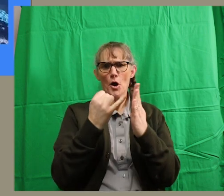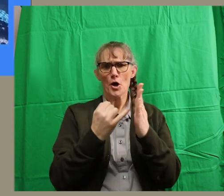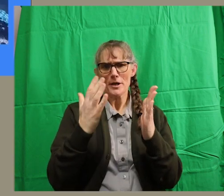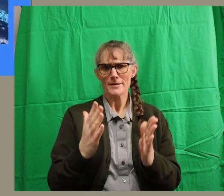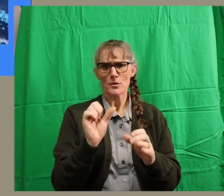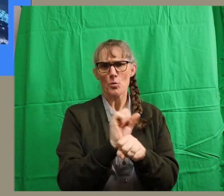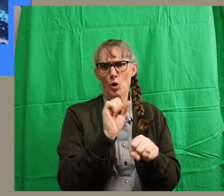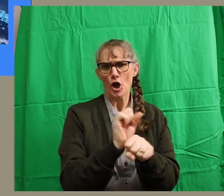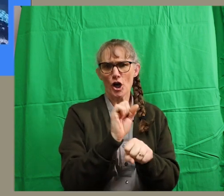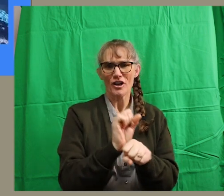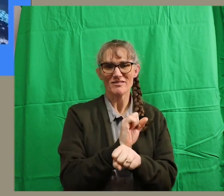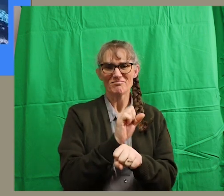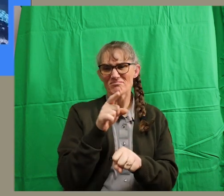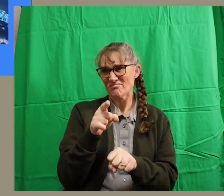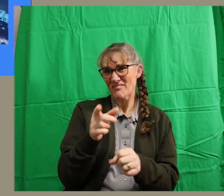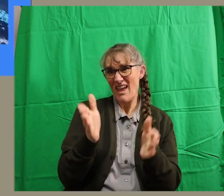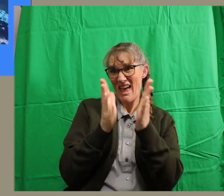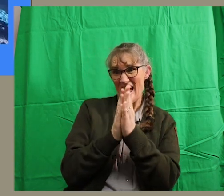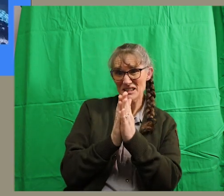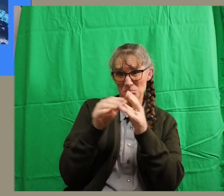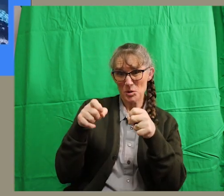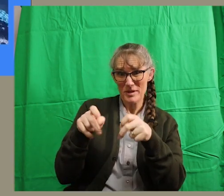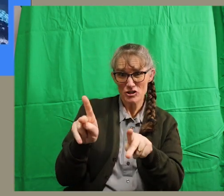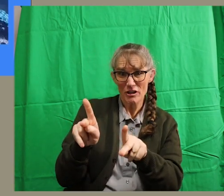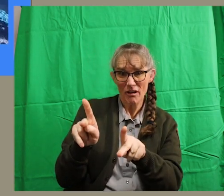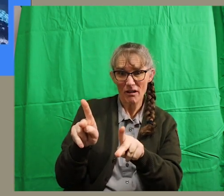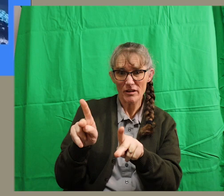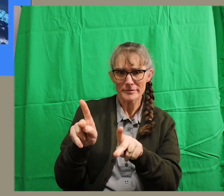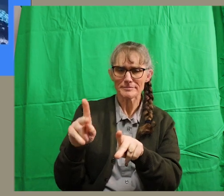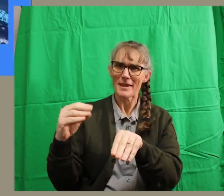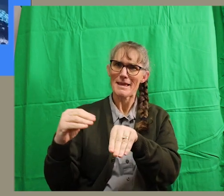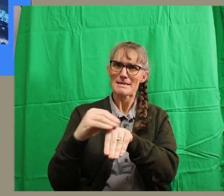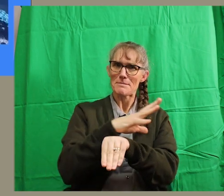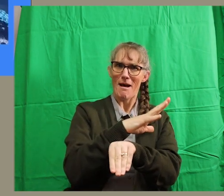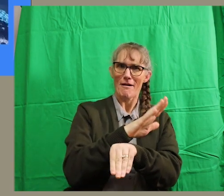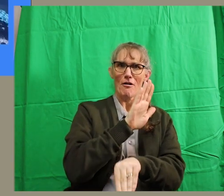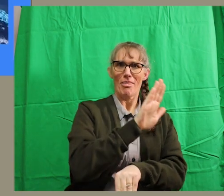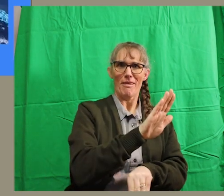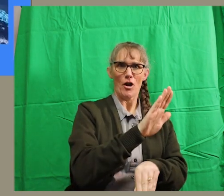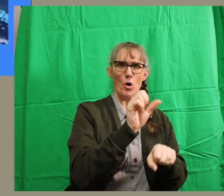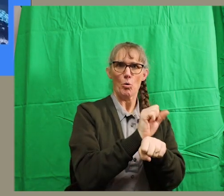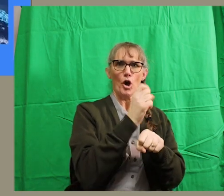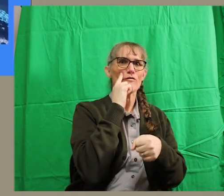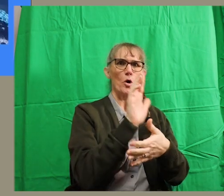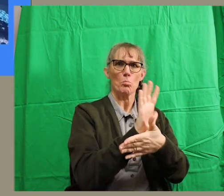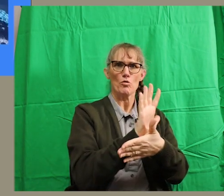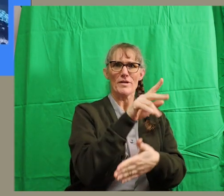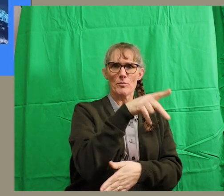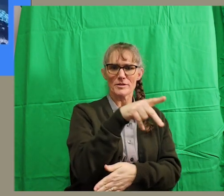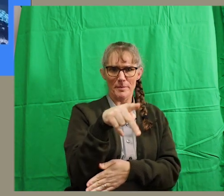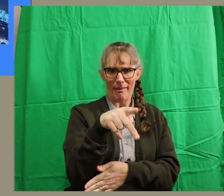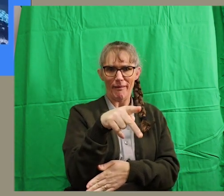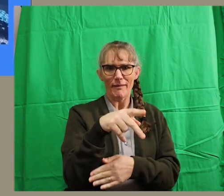and got permission from them to inspire their work in Prehistoric Planet.